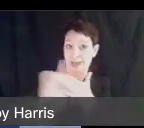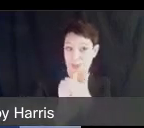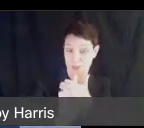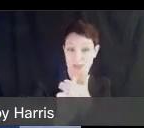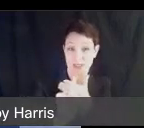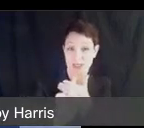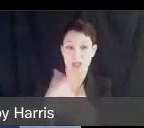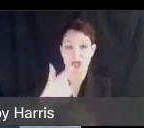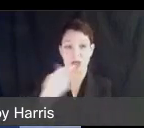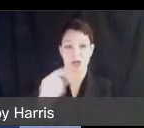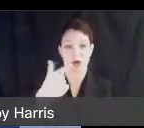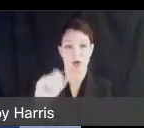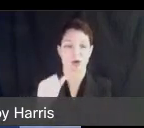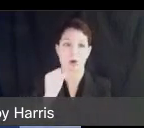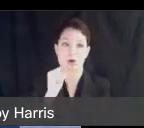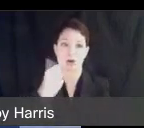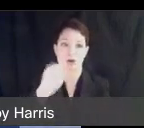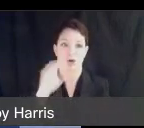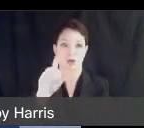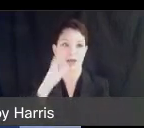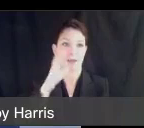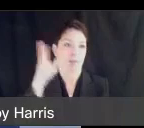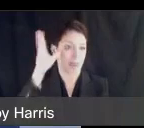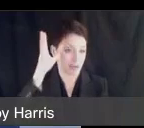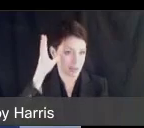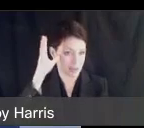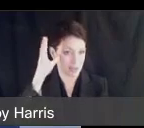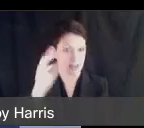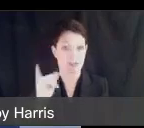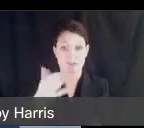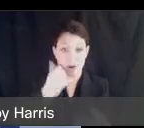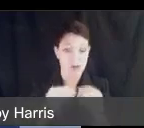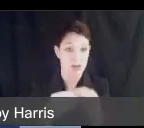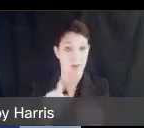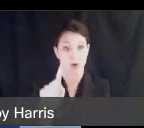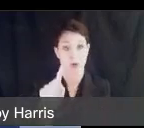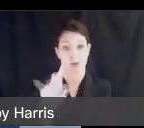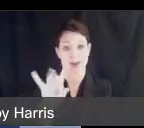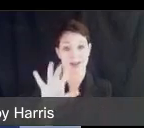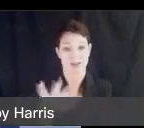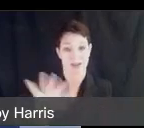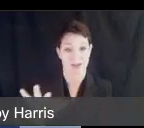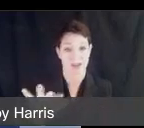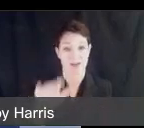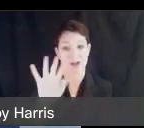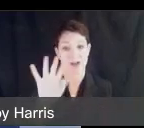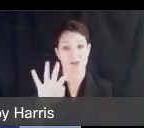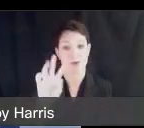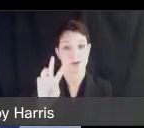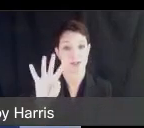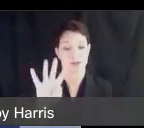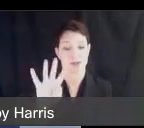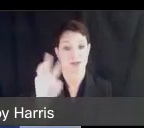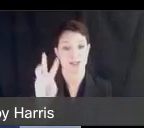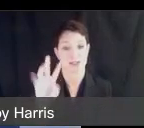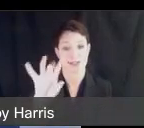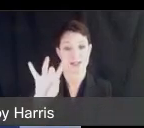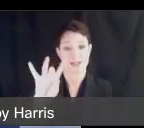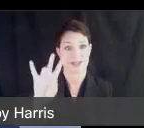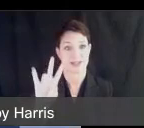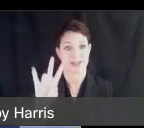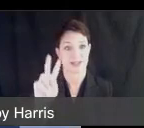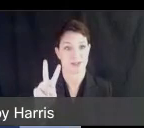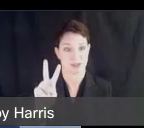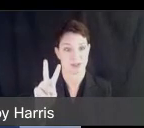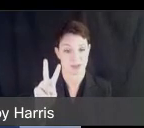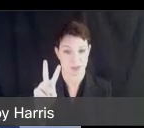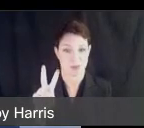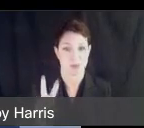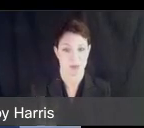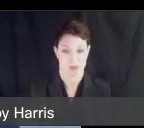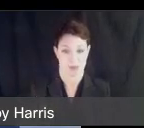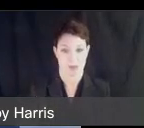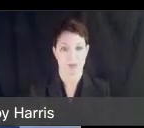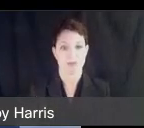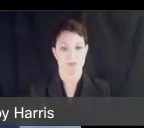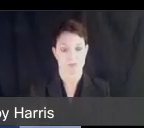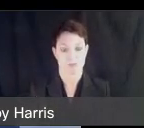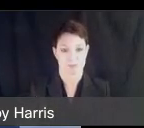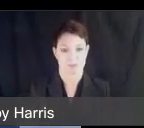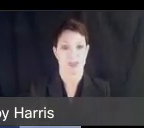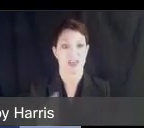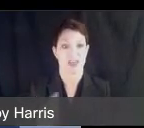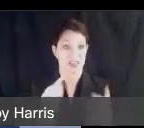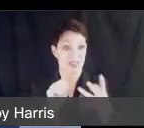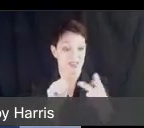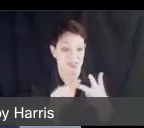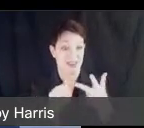Grandparent and this phone number is (855) 464-6872 and this is a service that connects people to